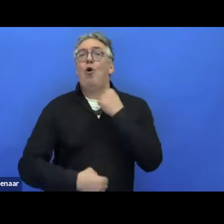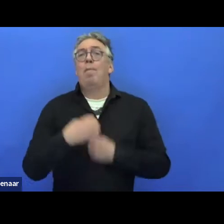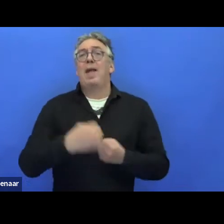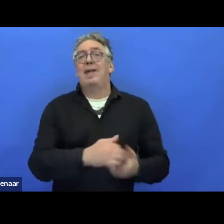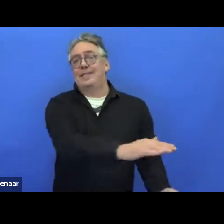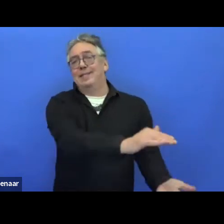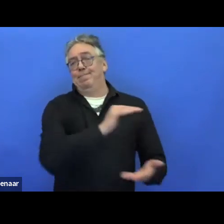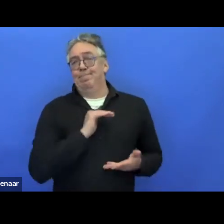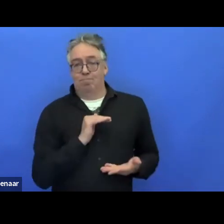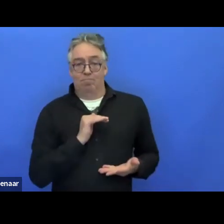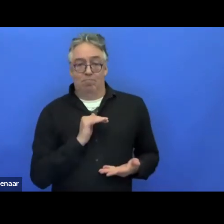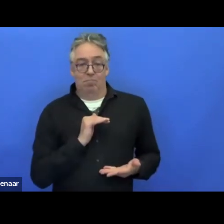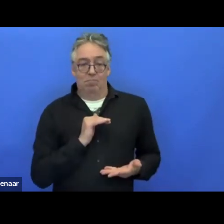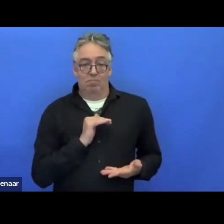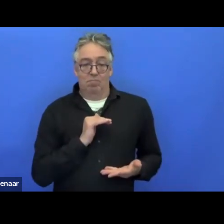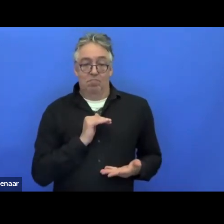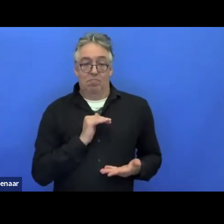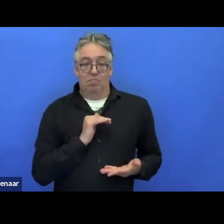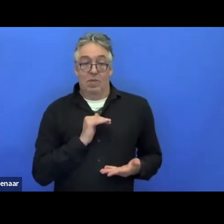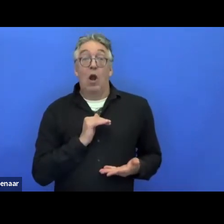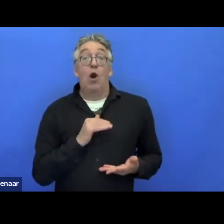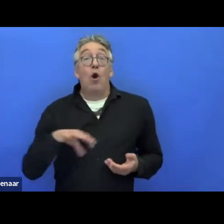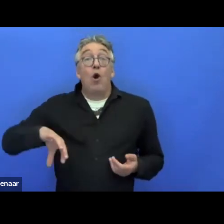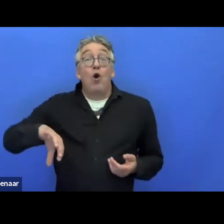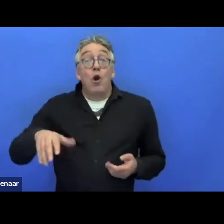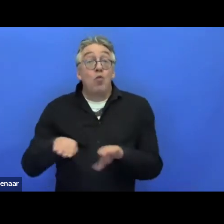they deal with complaints and investigate complaints and then,